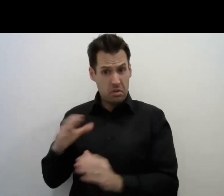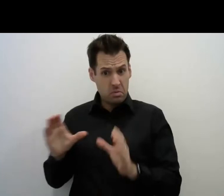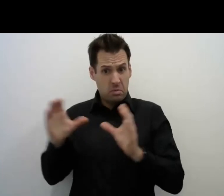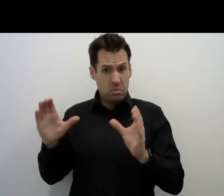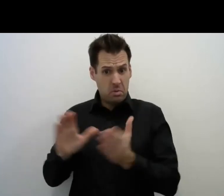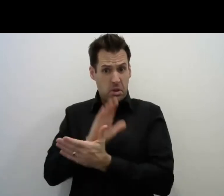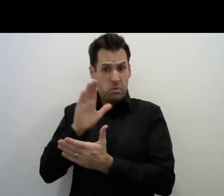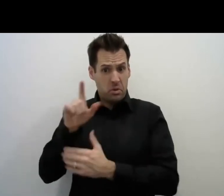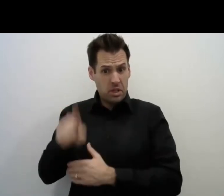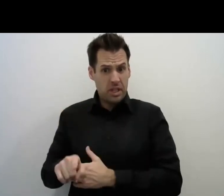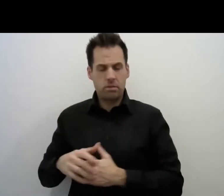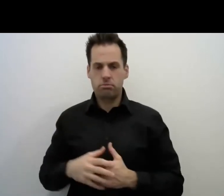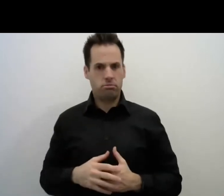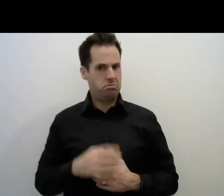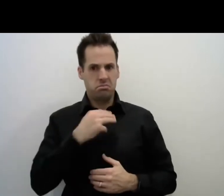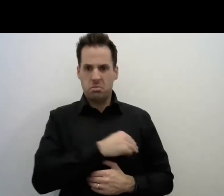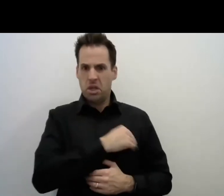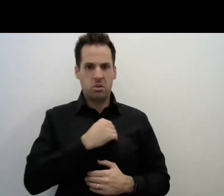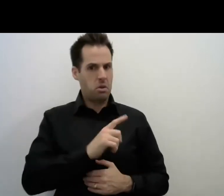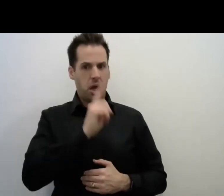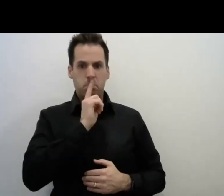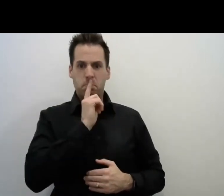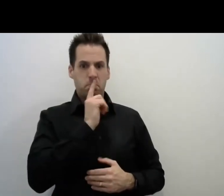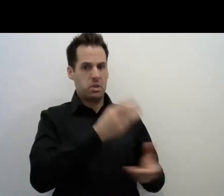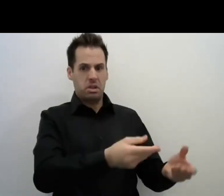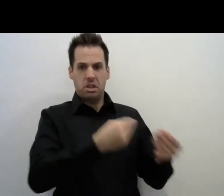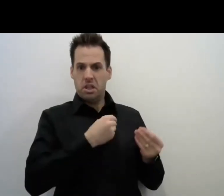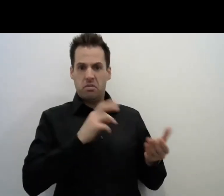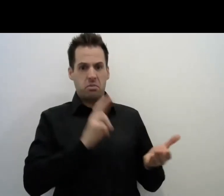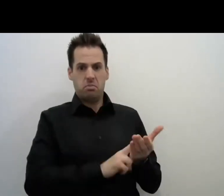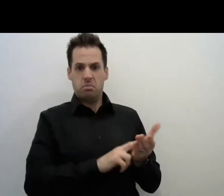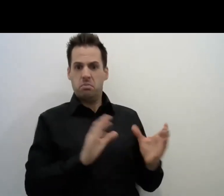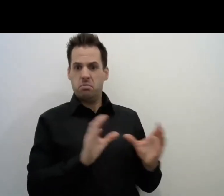manitoba doesn't issue any type of registration documents and the only documentation i do have